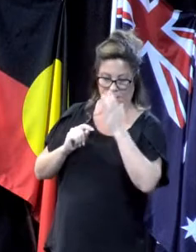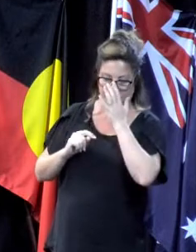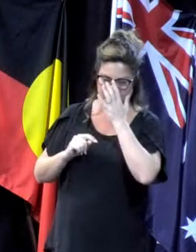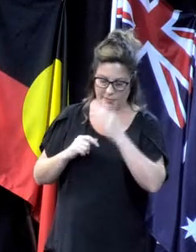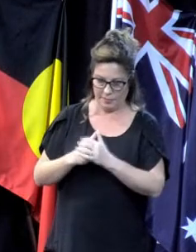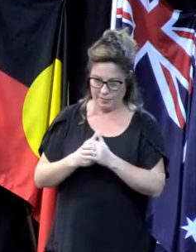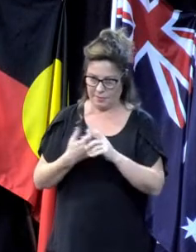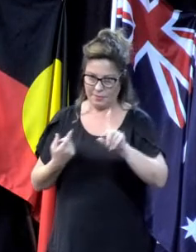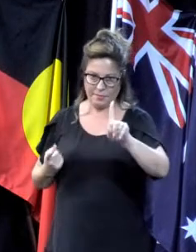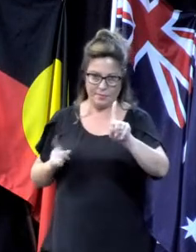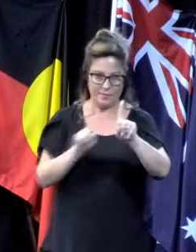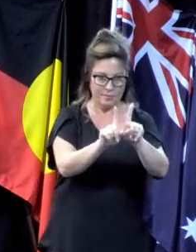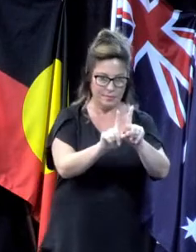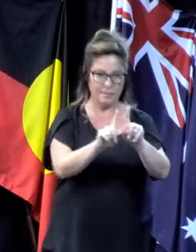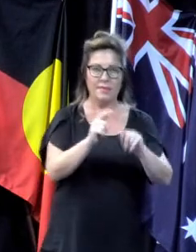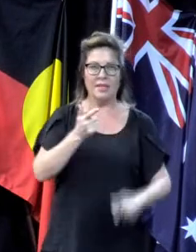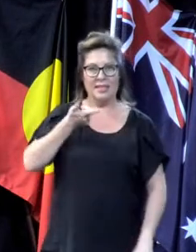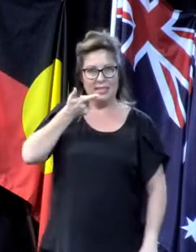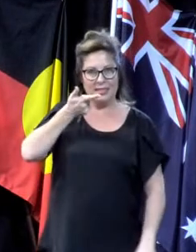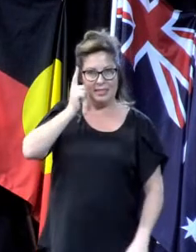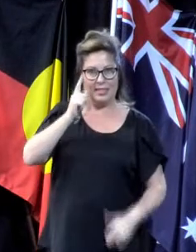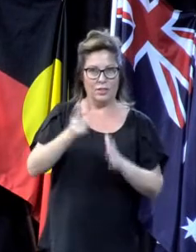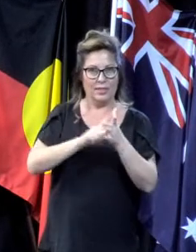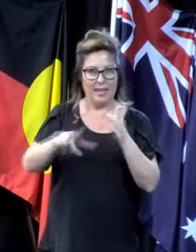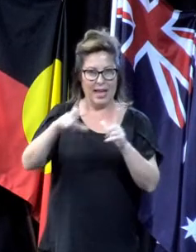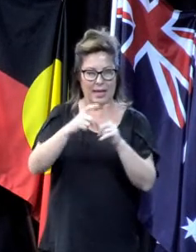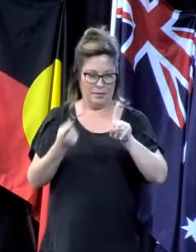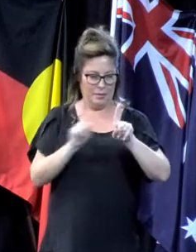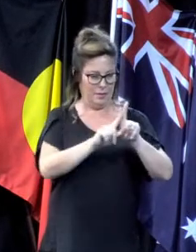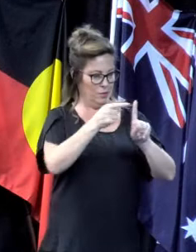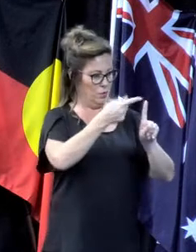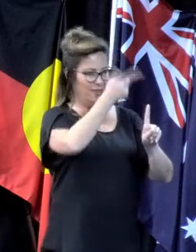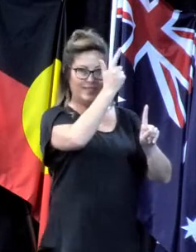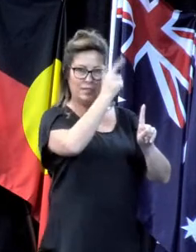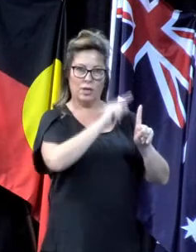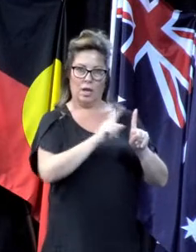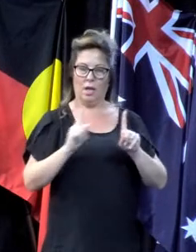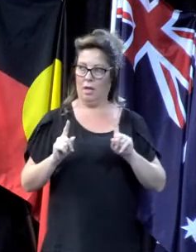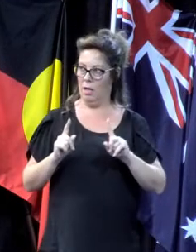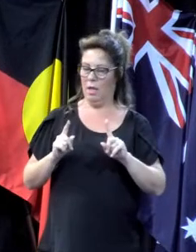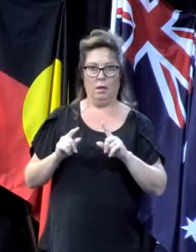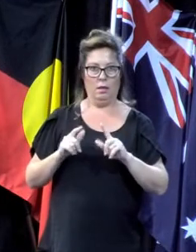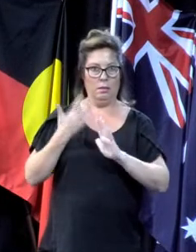of teacher’s aides to the teachers. MS SWANCUTT: Correct. Did that cause any angst in the parent group?